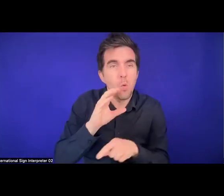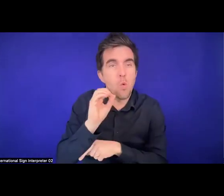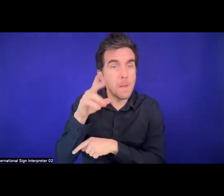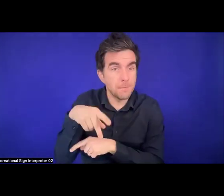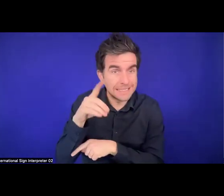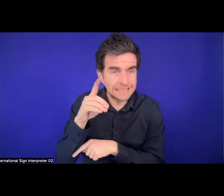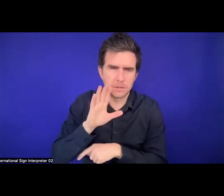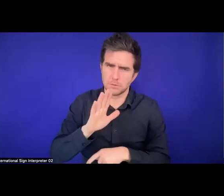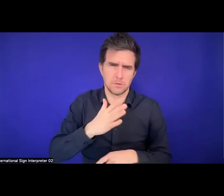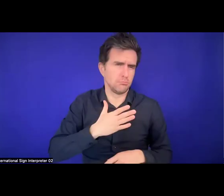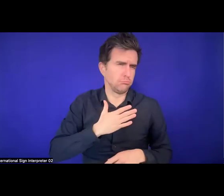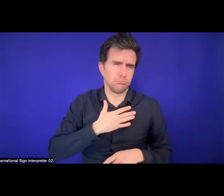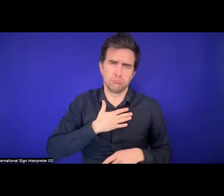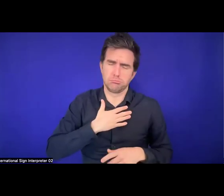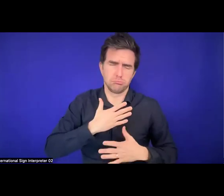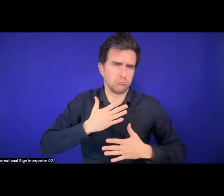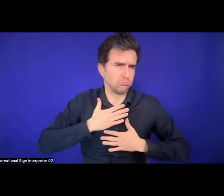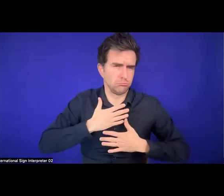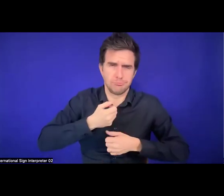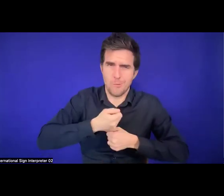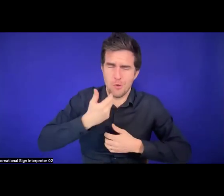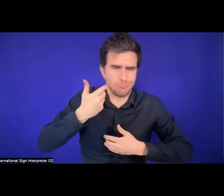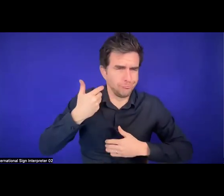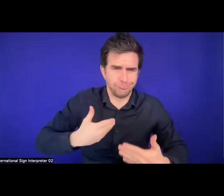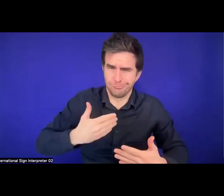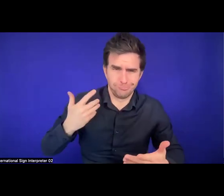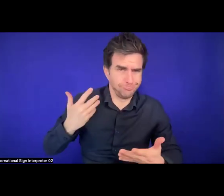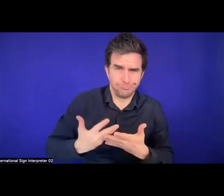women in Bolivia around their access to healthcare services. We also do work on data